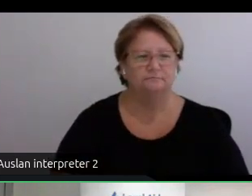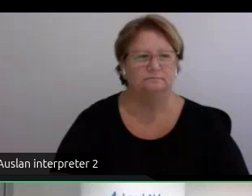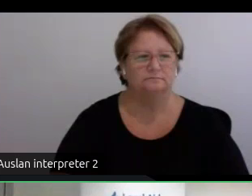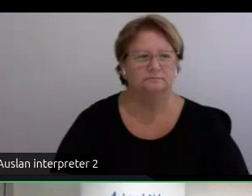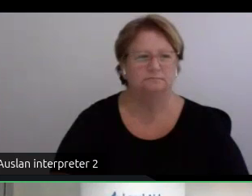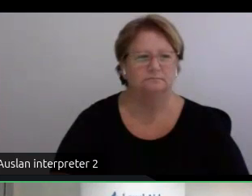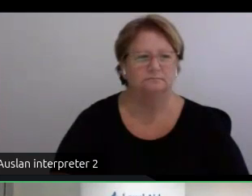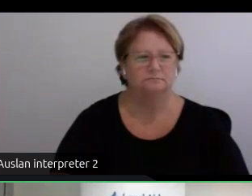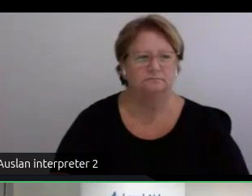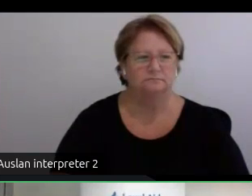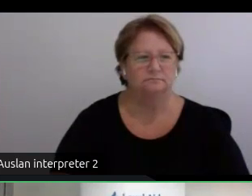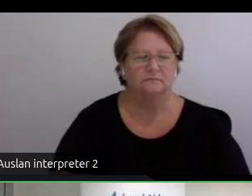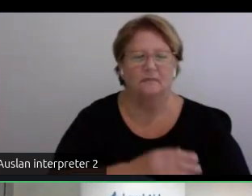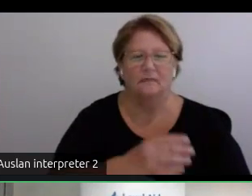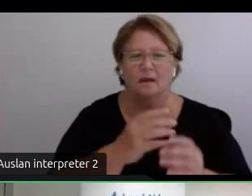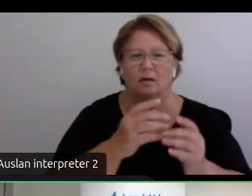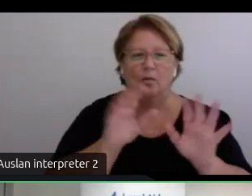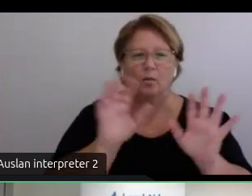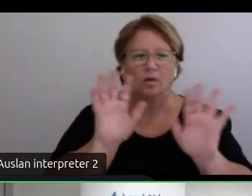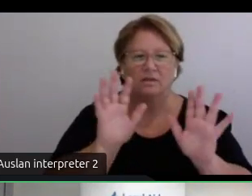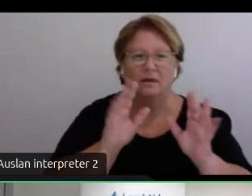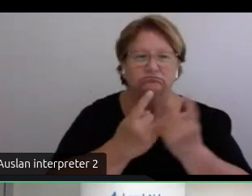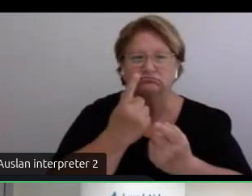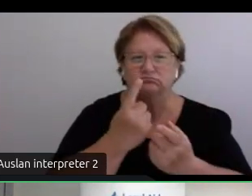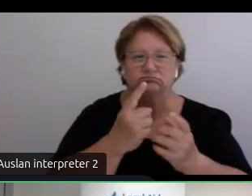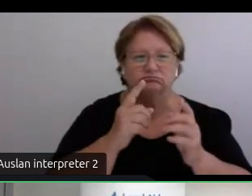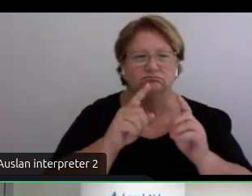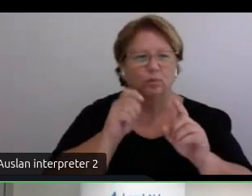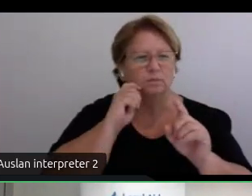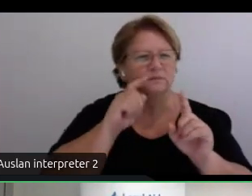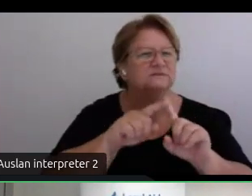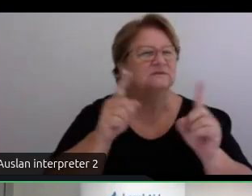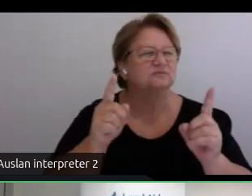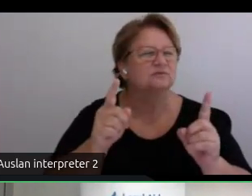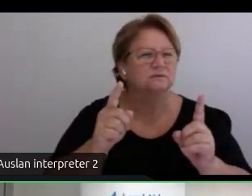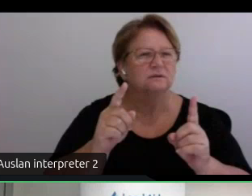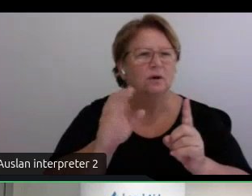um every disaster is going to be a bit different for us and have different things to focus on. It's